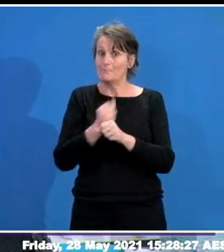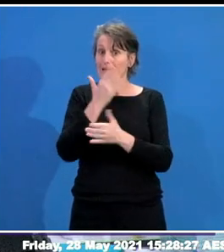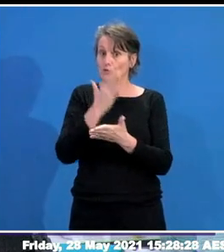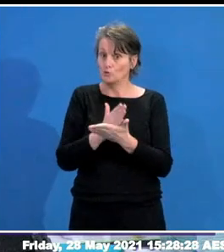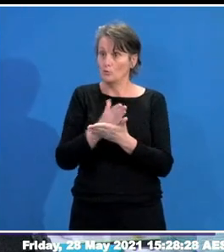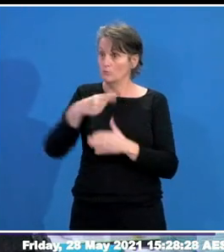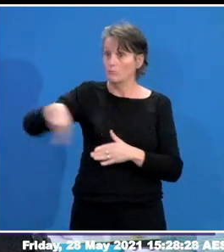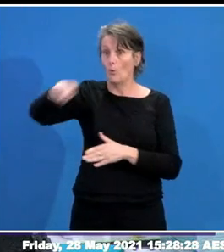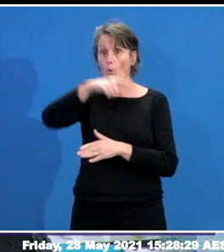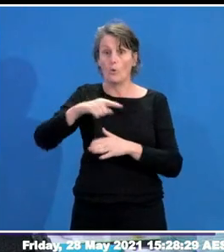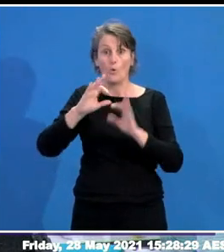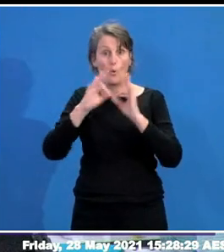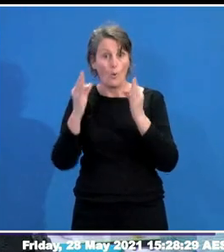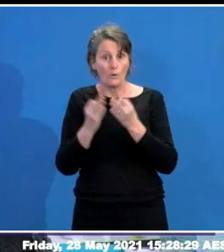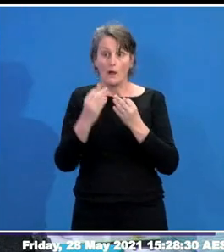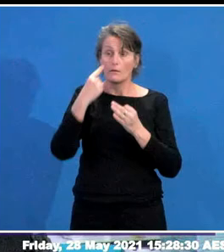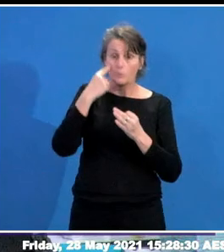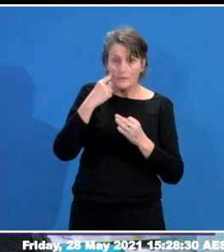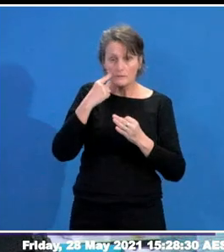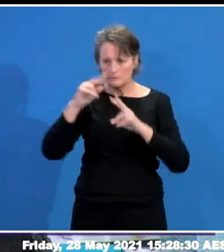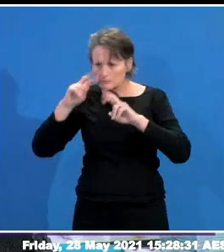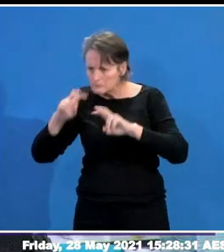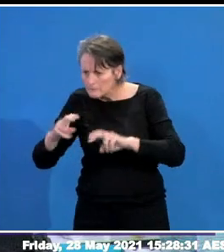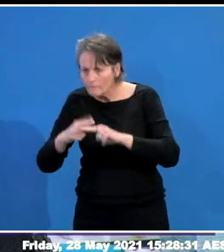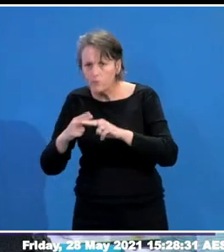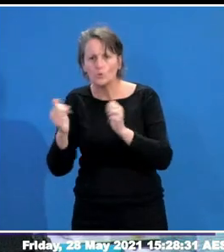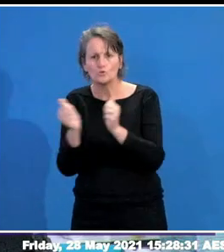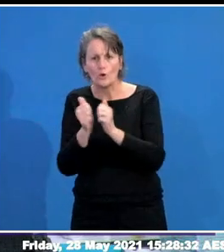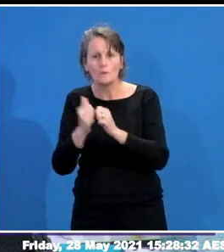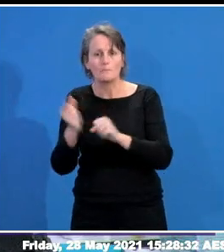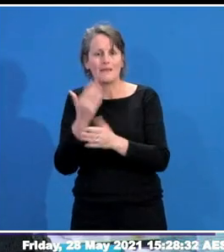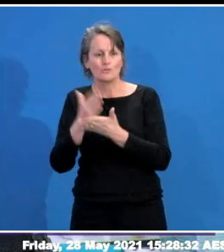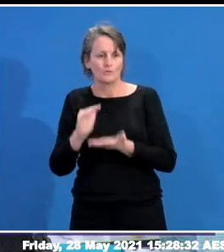are conducted to ensure that those notices have been fully complied with.